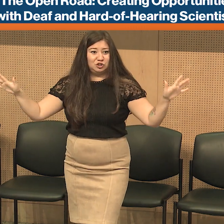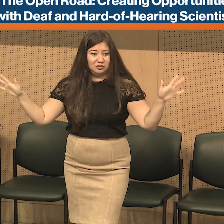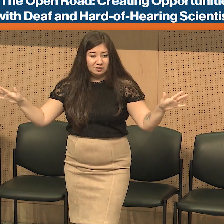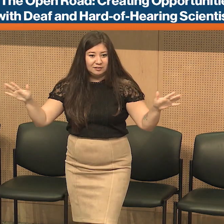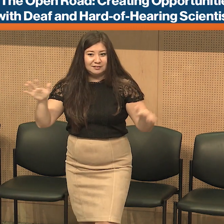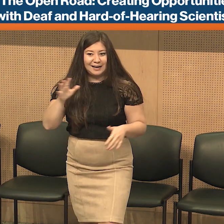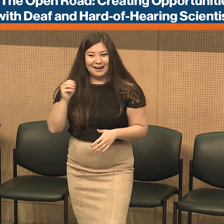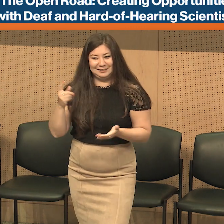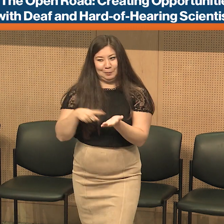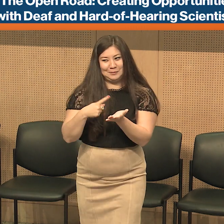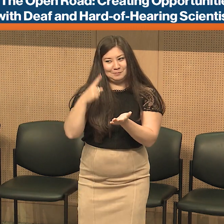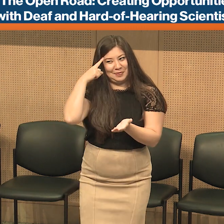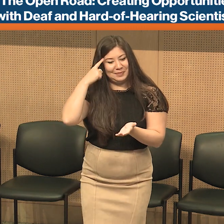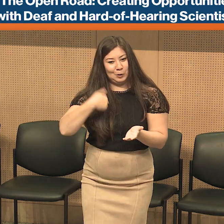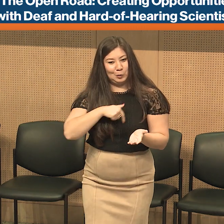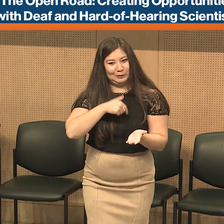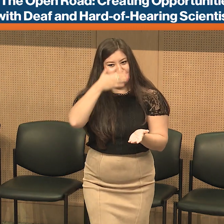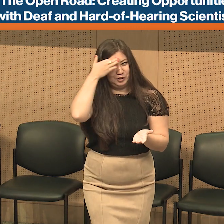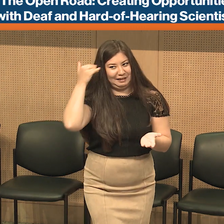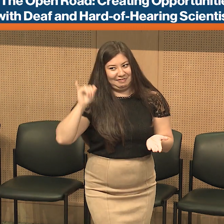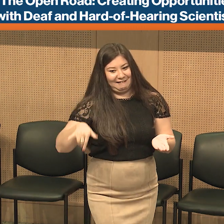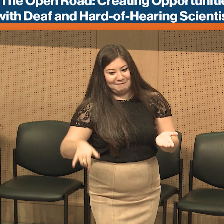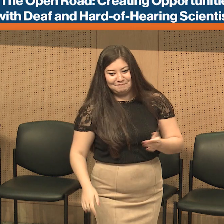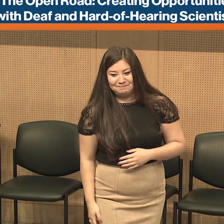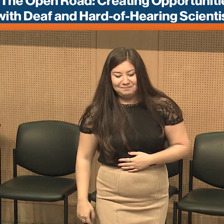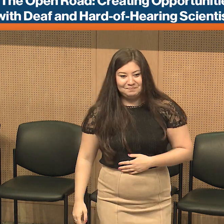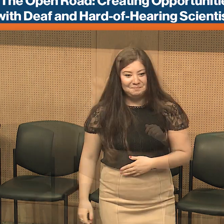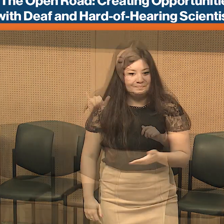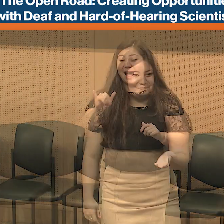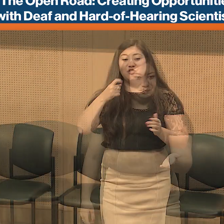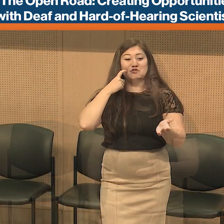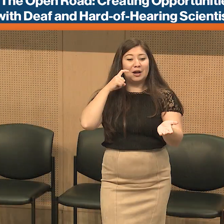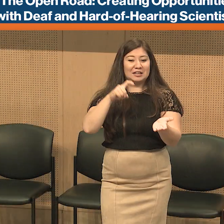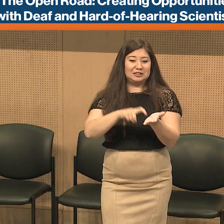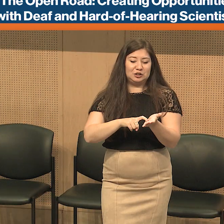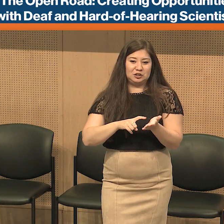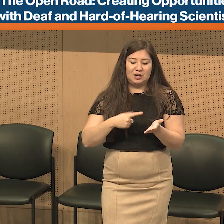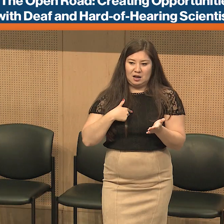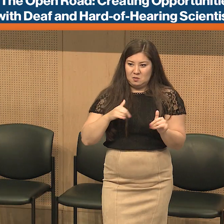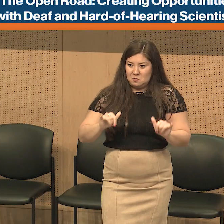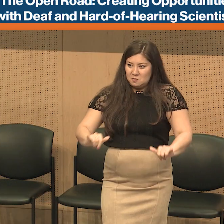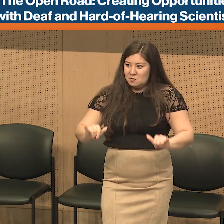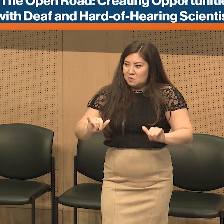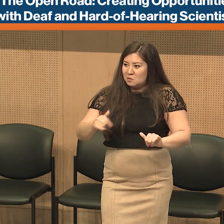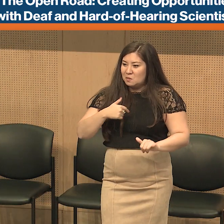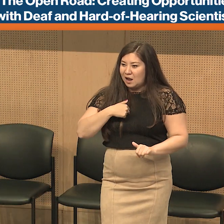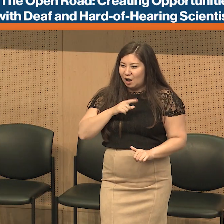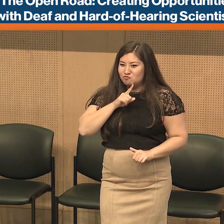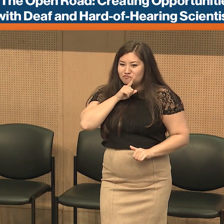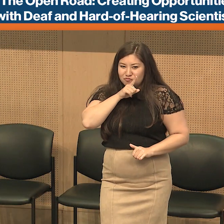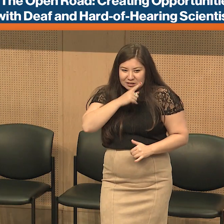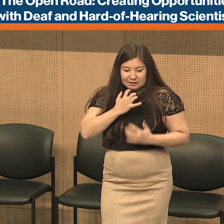and sometimes, I think that we forget about that. That moment that I recognized